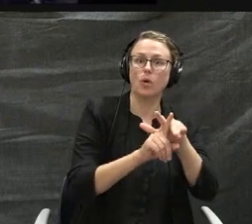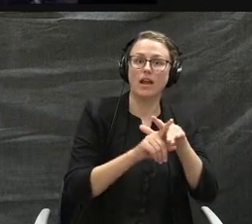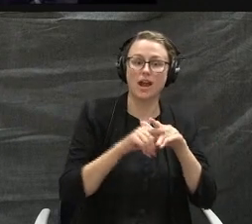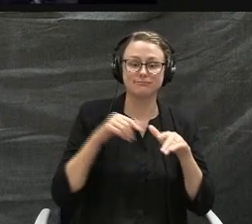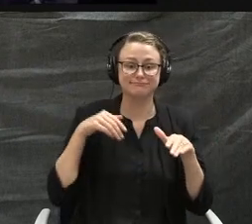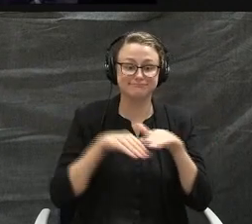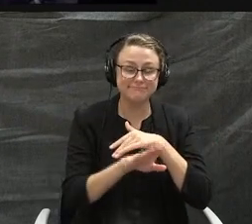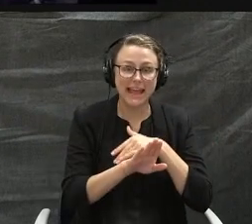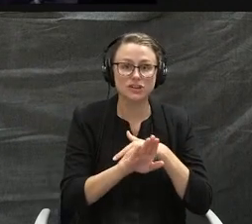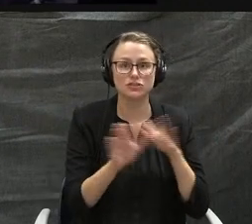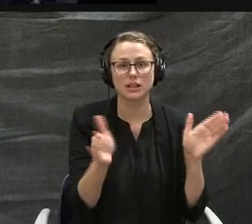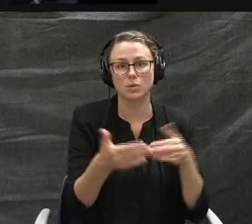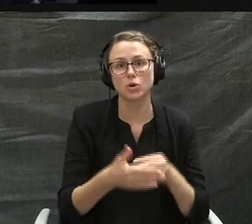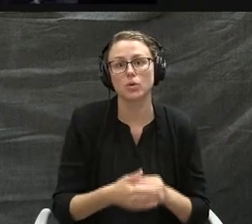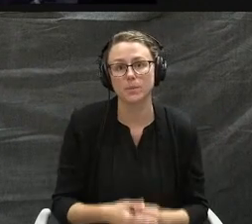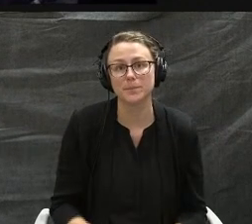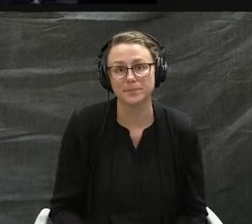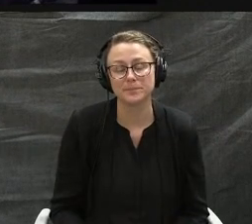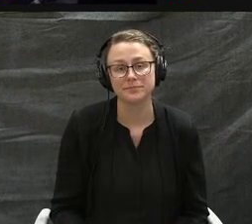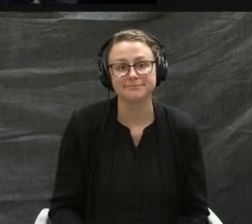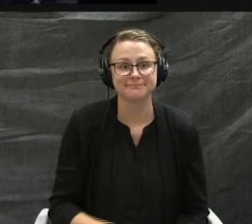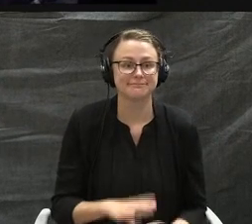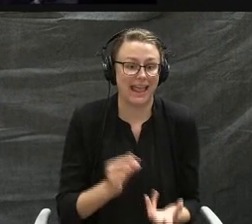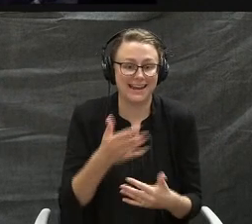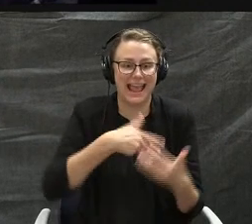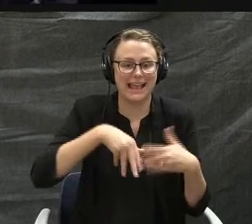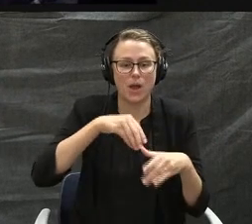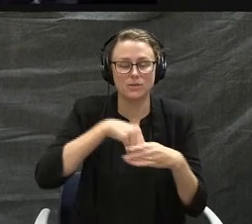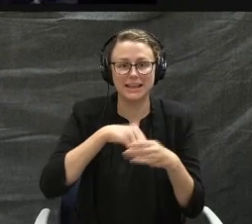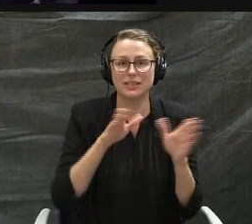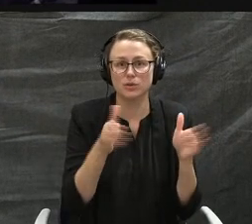Entering the room and an hanging out in the room until until